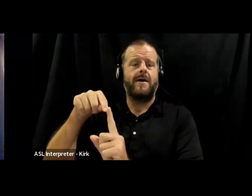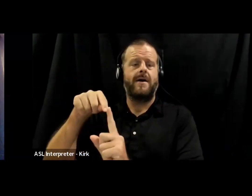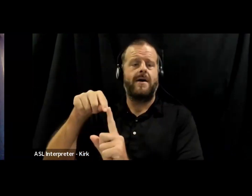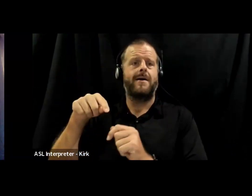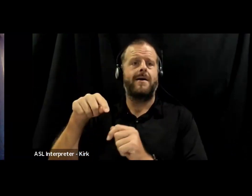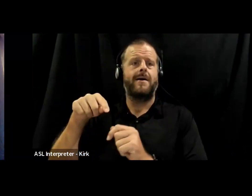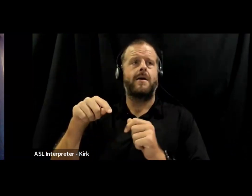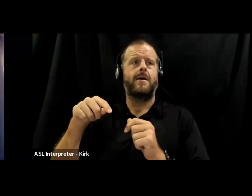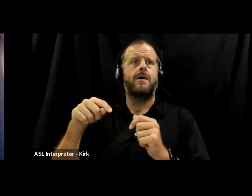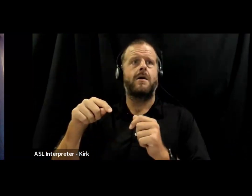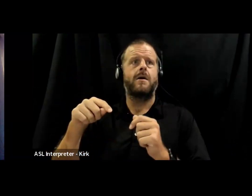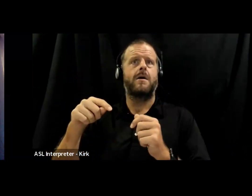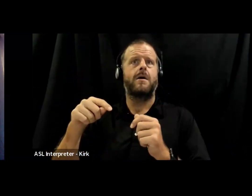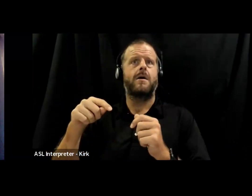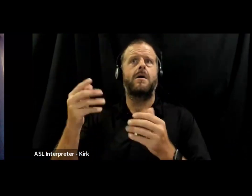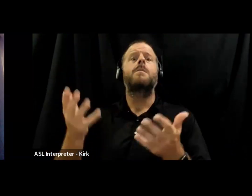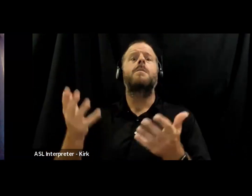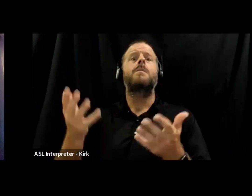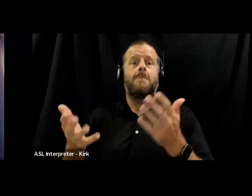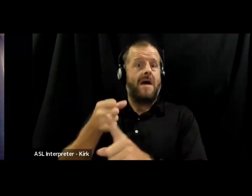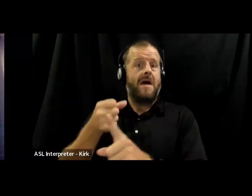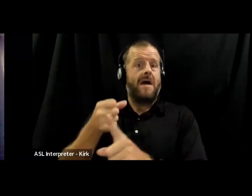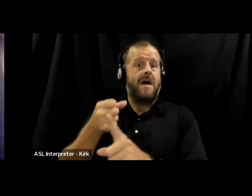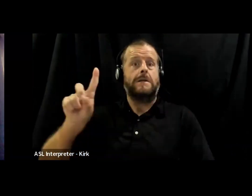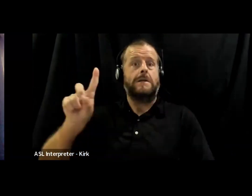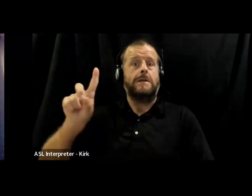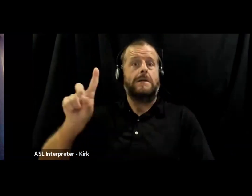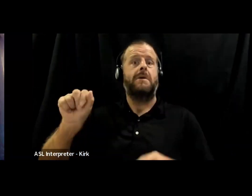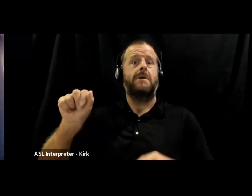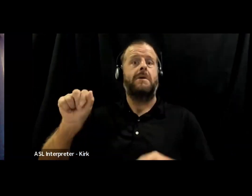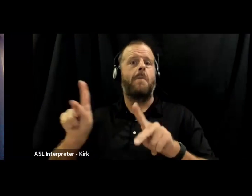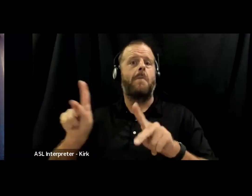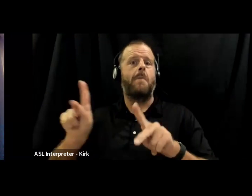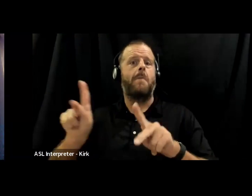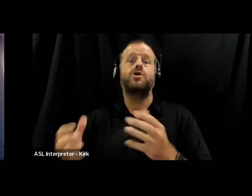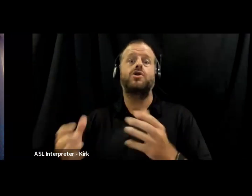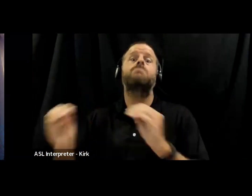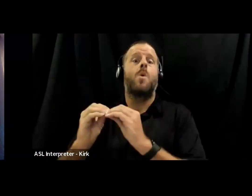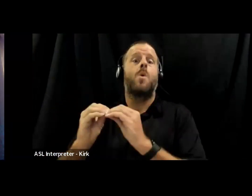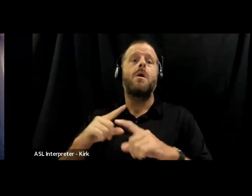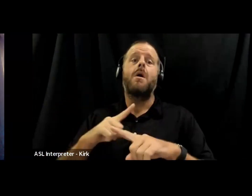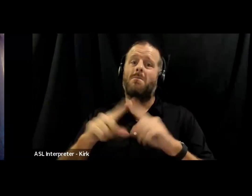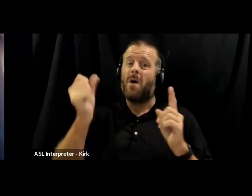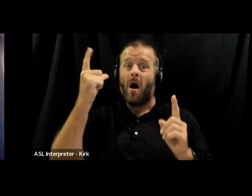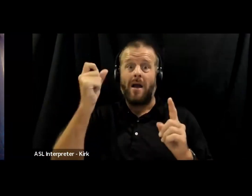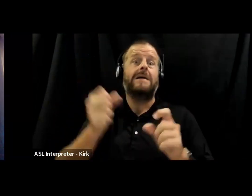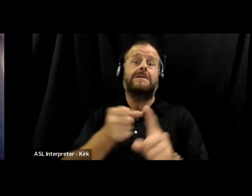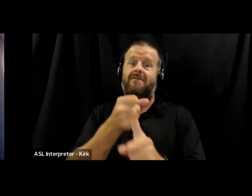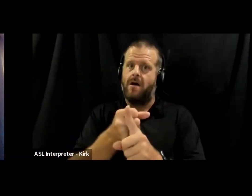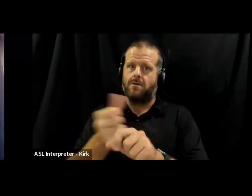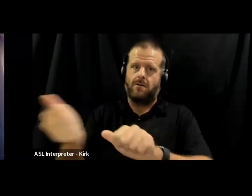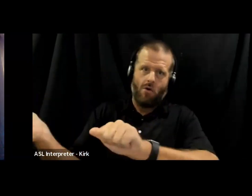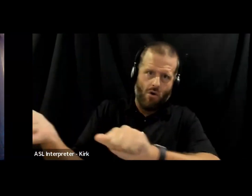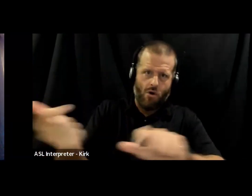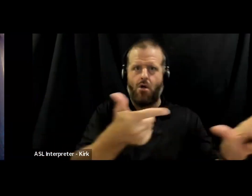affected the disability population even more. But it's affected the entire population it affected education.